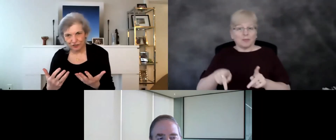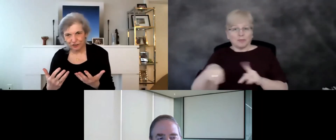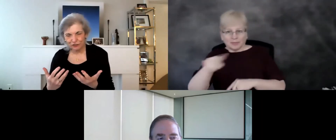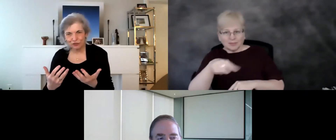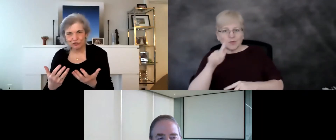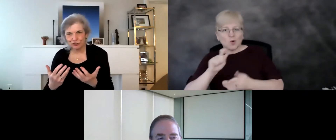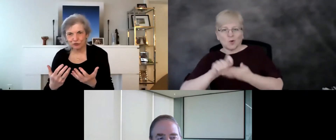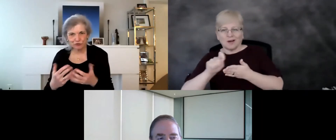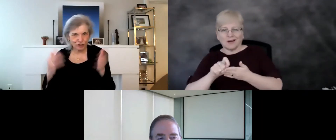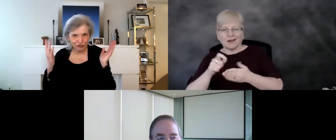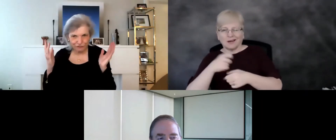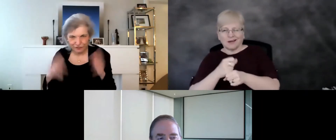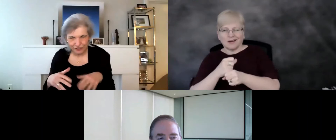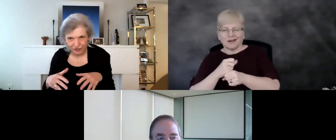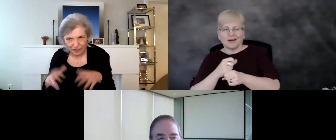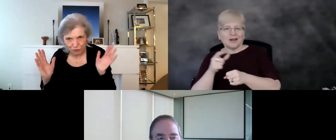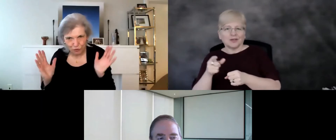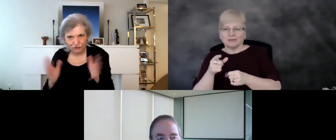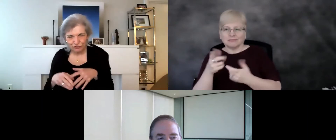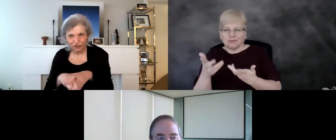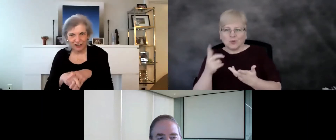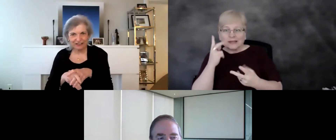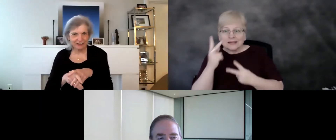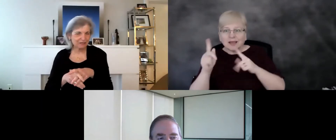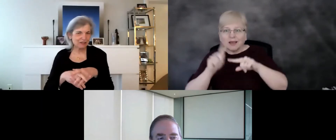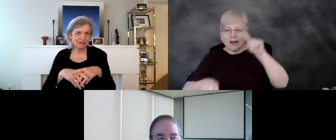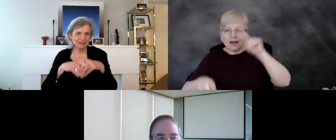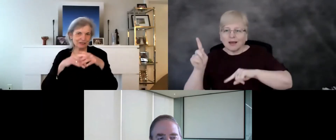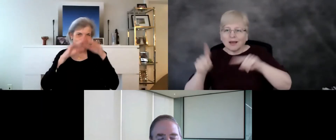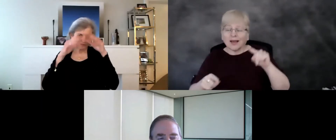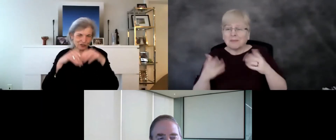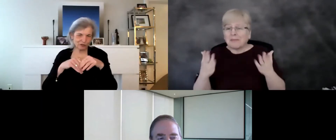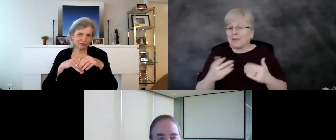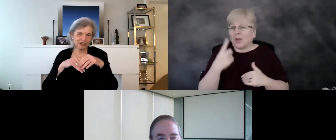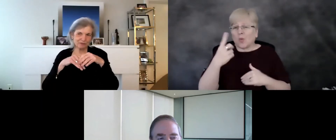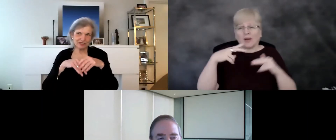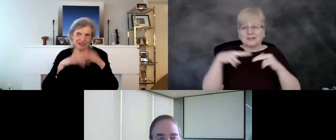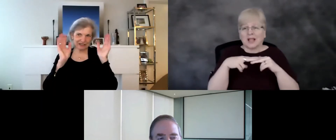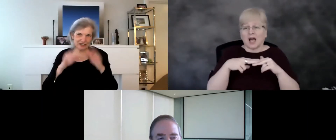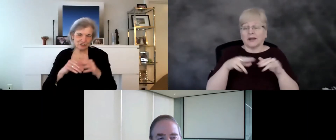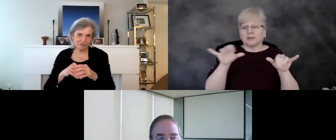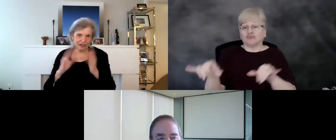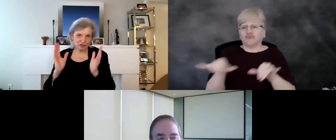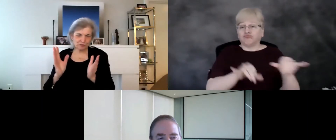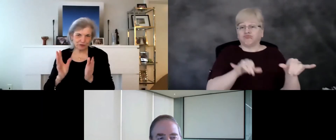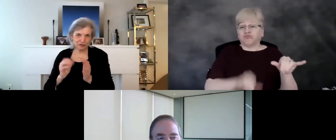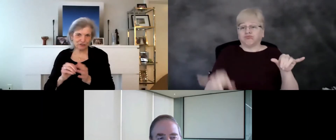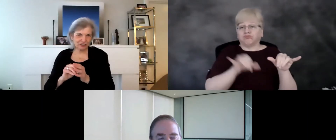16:14:27 You can do chocolate and vanilla in one slide and highlights of X bullets and